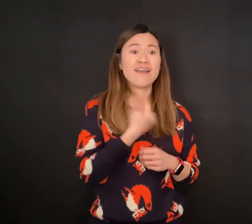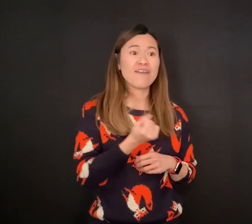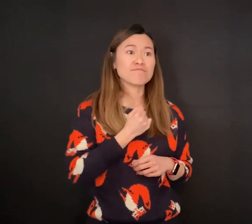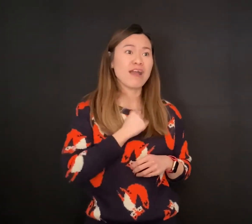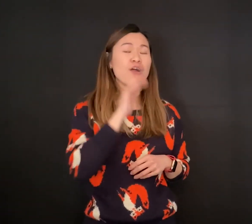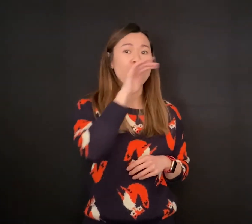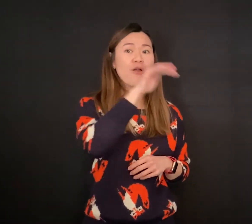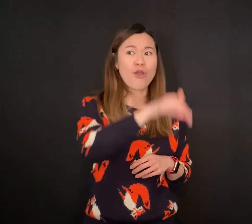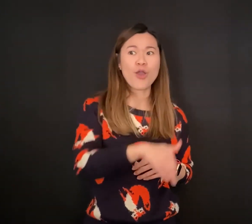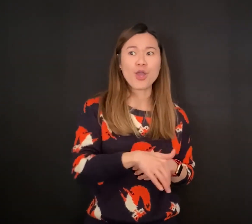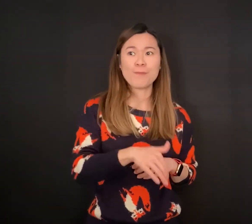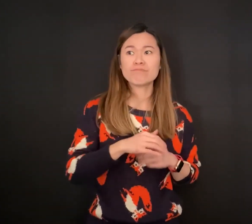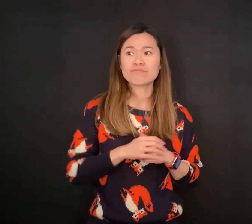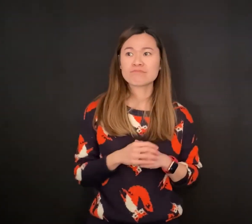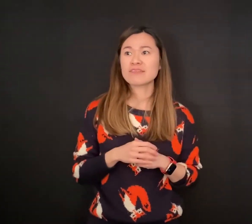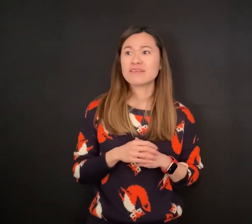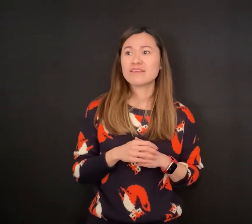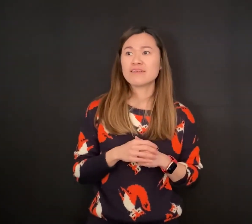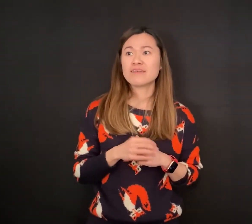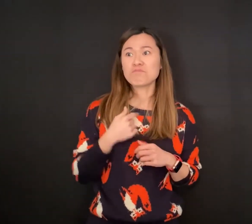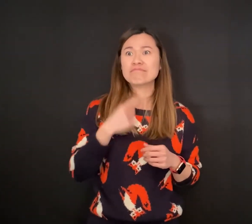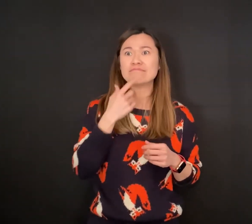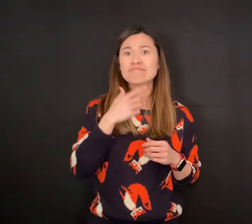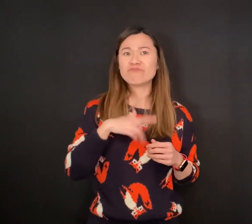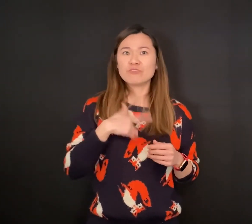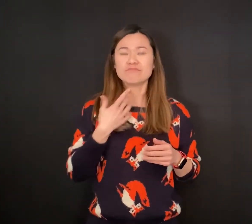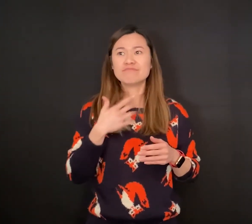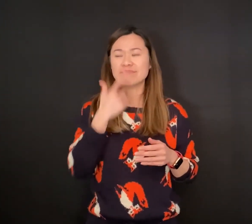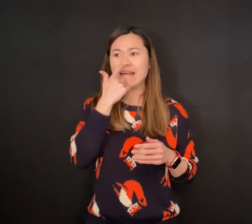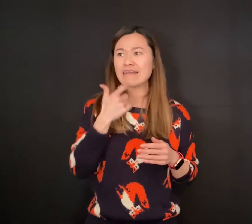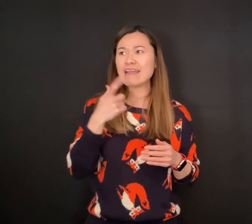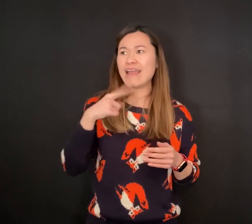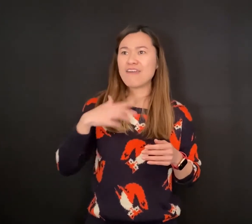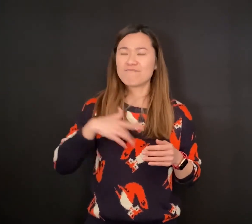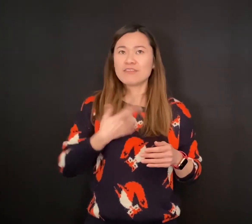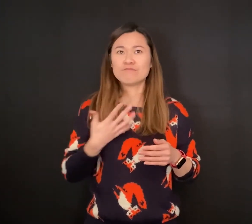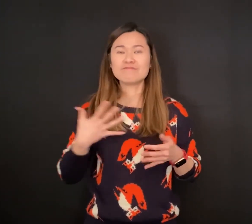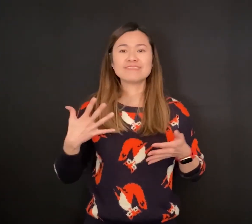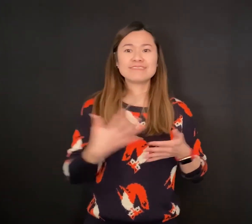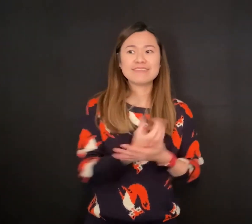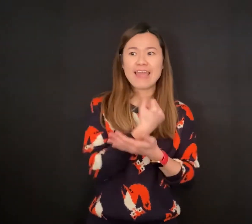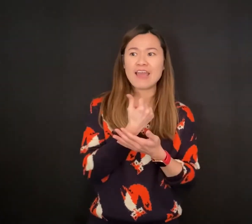I have my own home and I'm lucky I can feel safe.